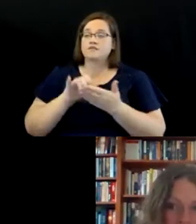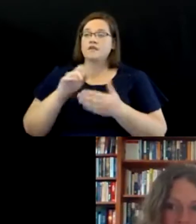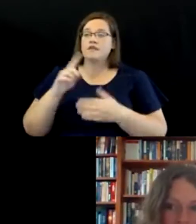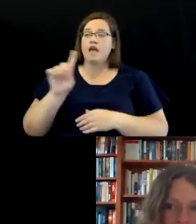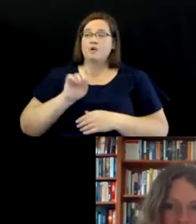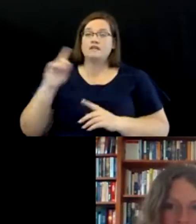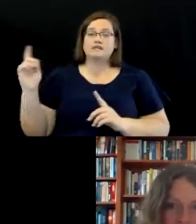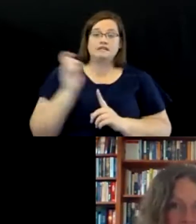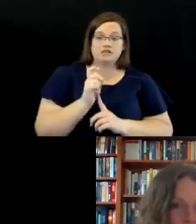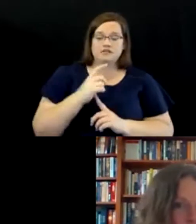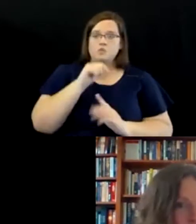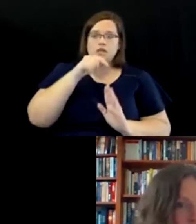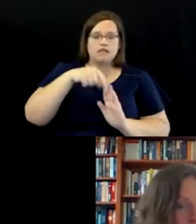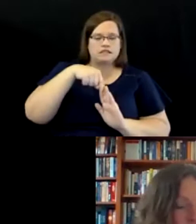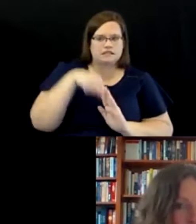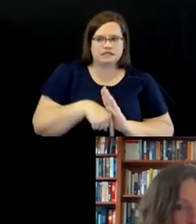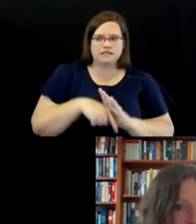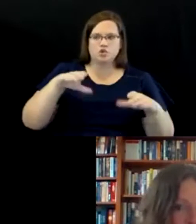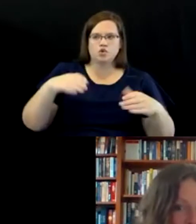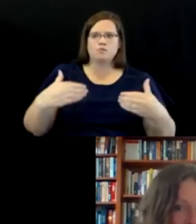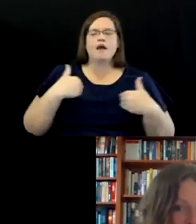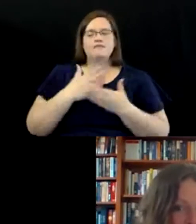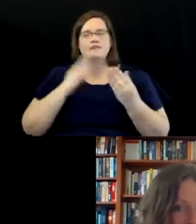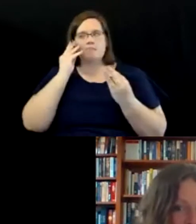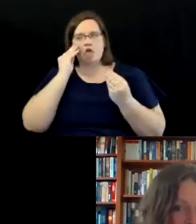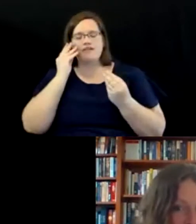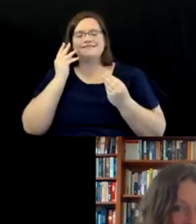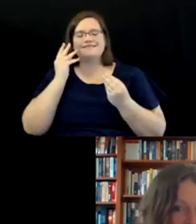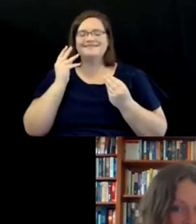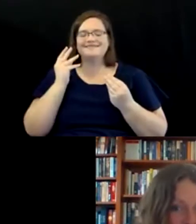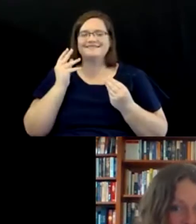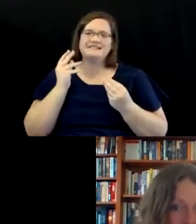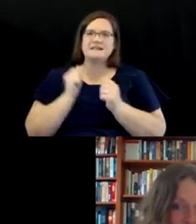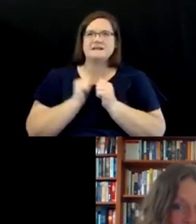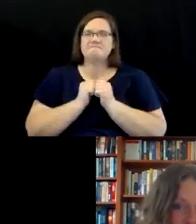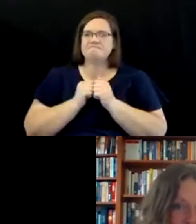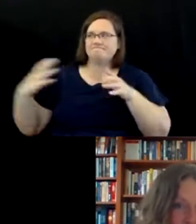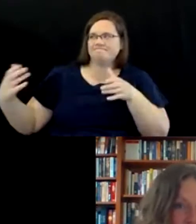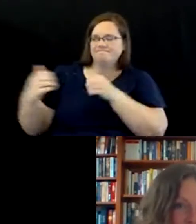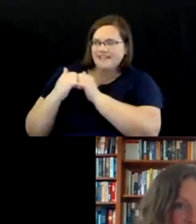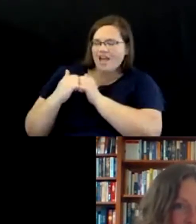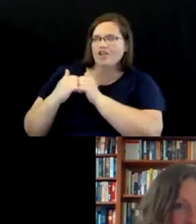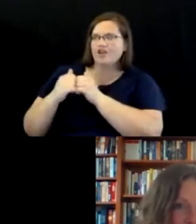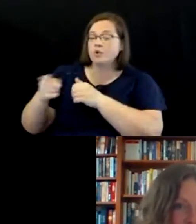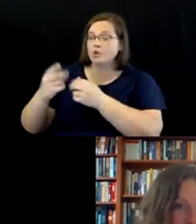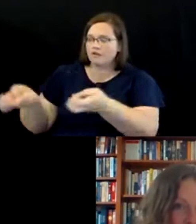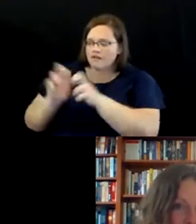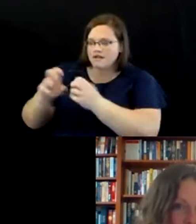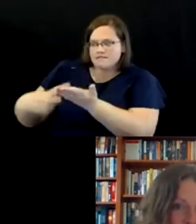dive into deeply as a group. I have some thoughts, and I can't wait to, you know, get together with you and others to have some more dialogue around that.